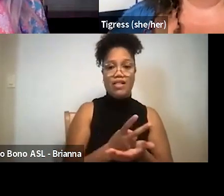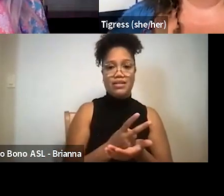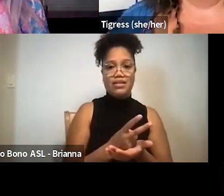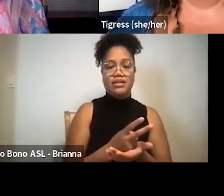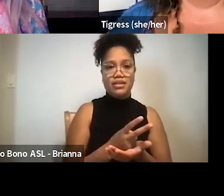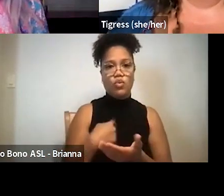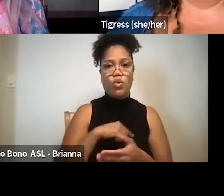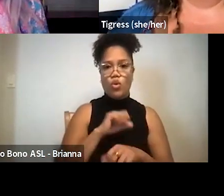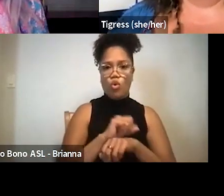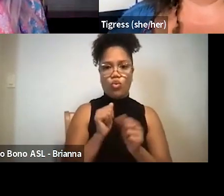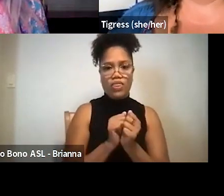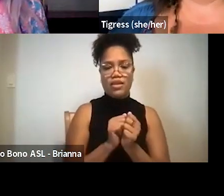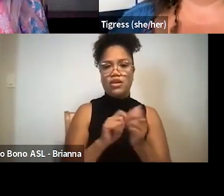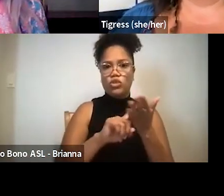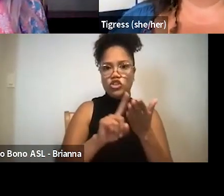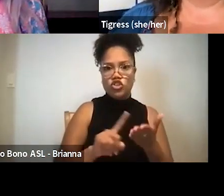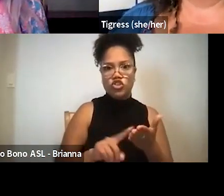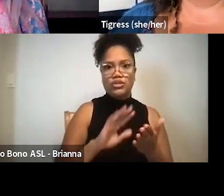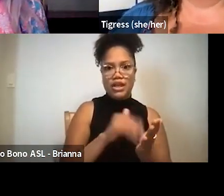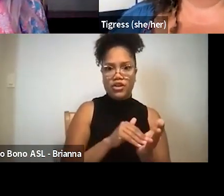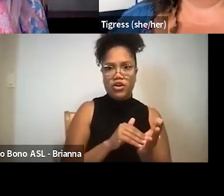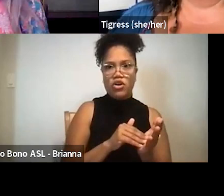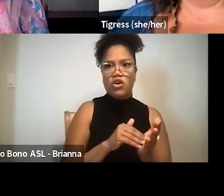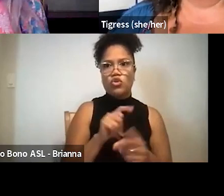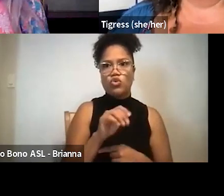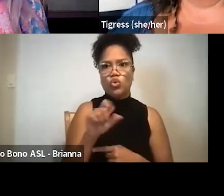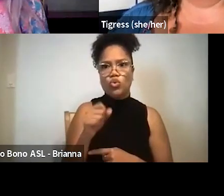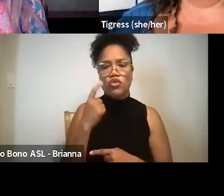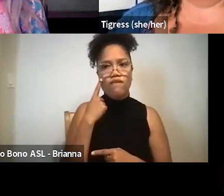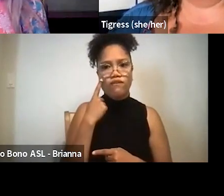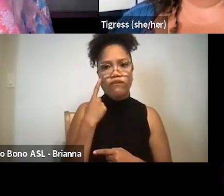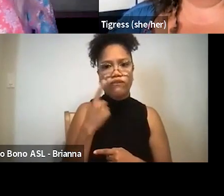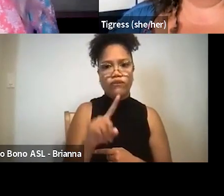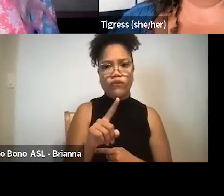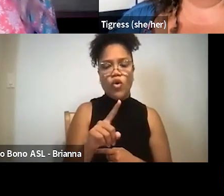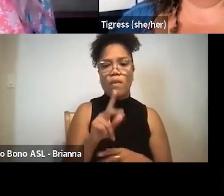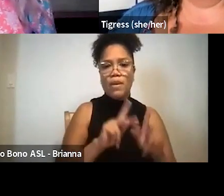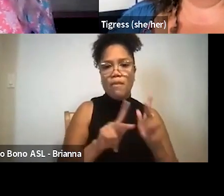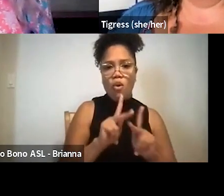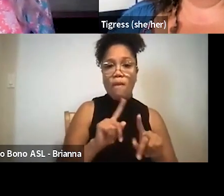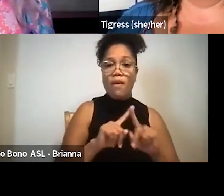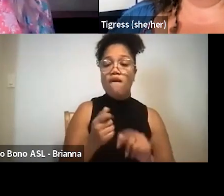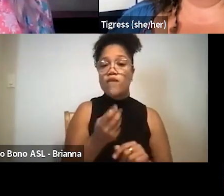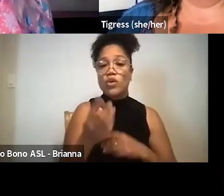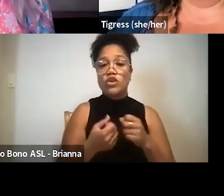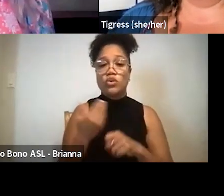to build all of our tools or tools primarily for young people. But a couple of years ago we expanded